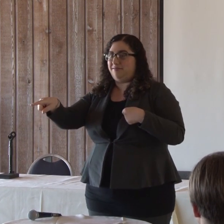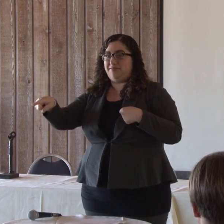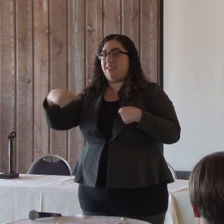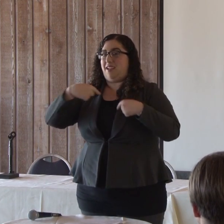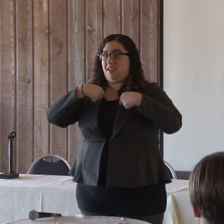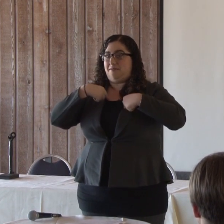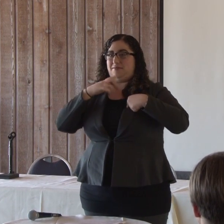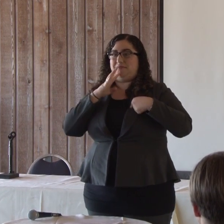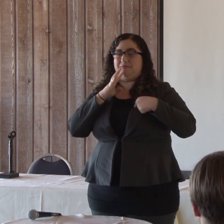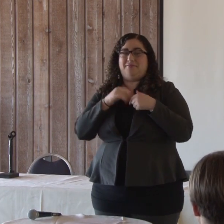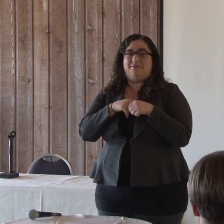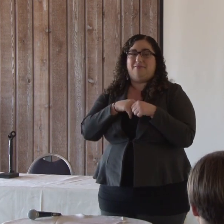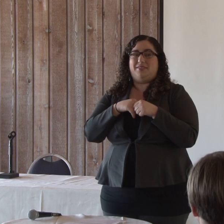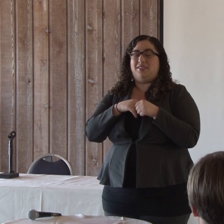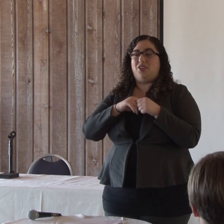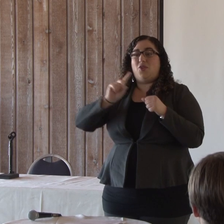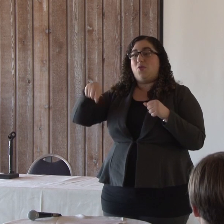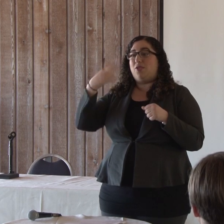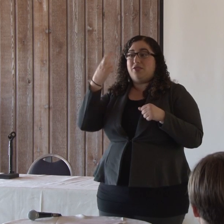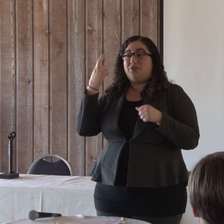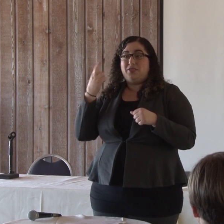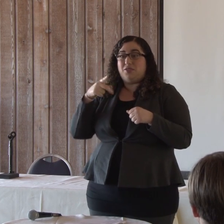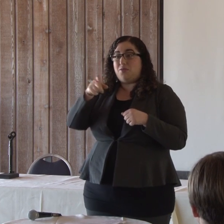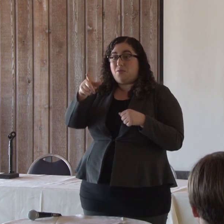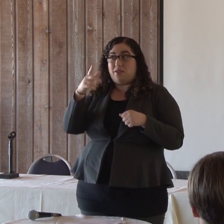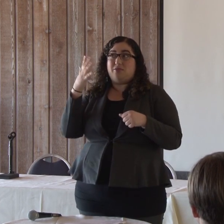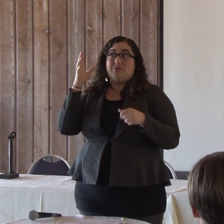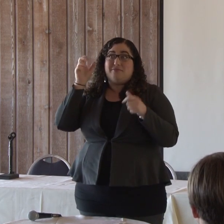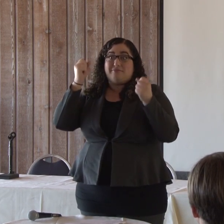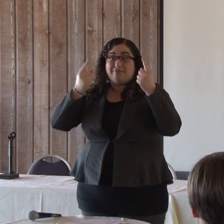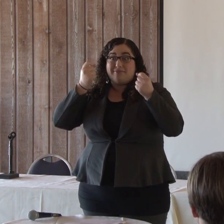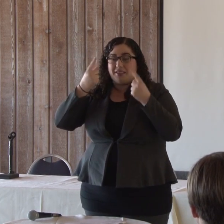You establish eye contact with them. Because I am speaking to you not the